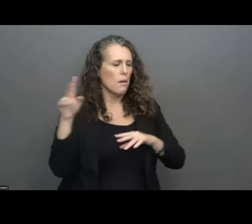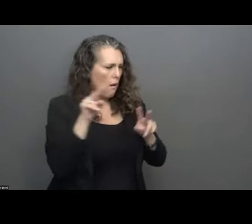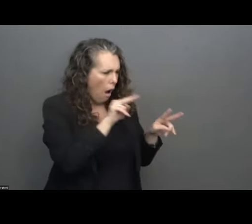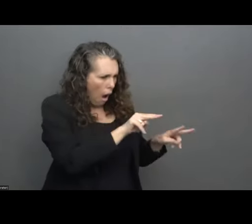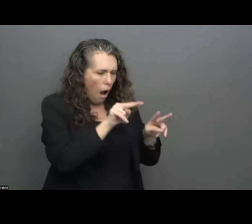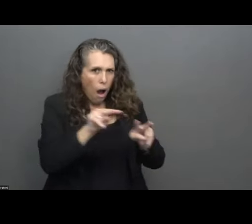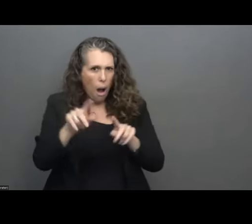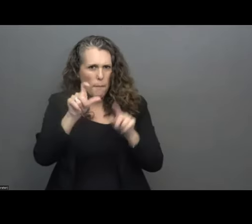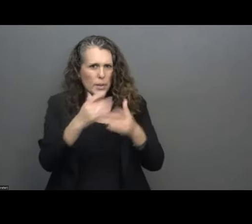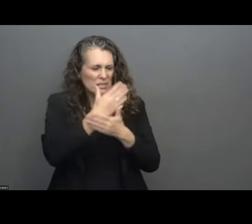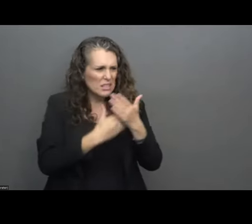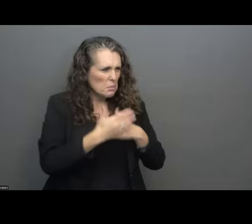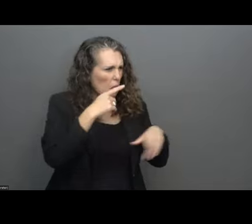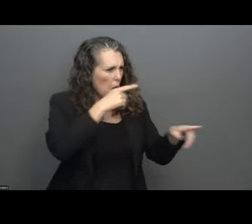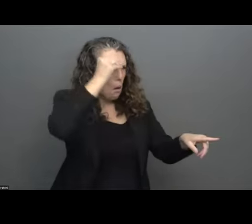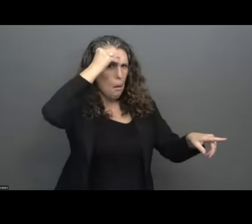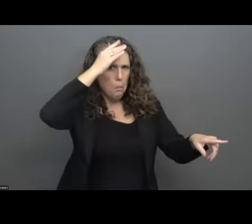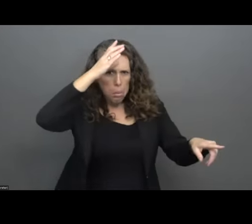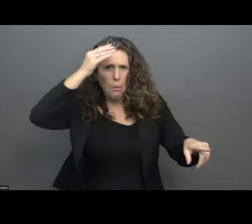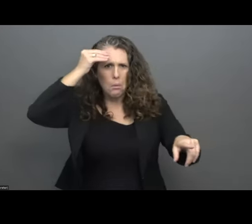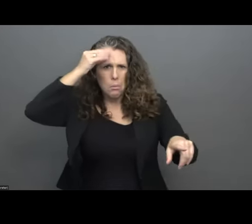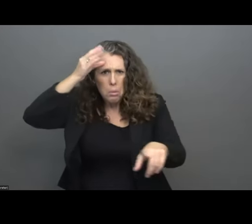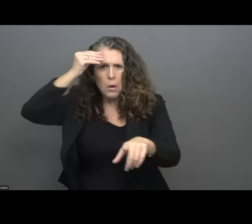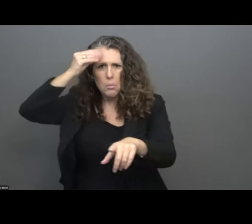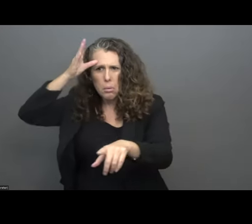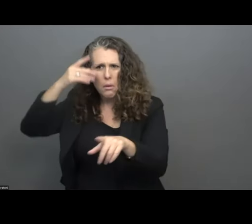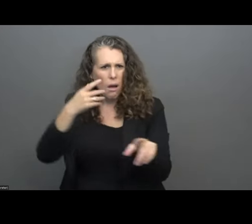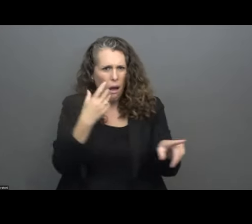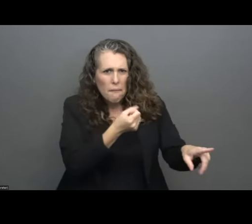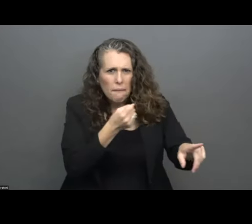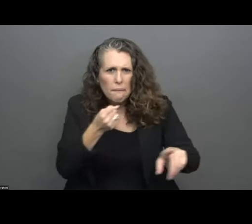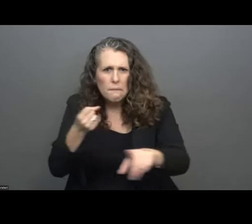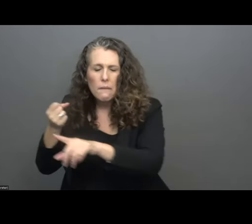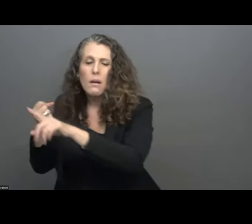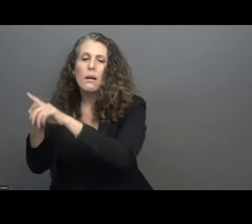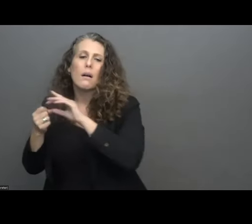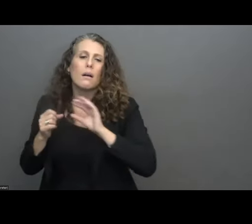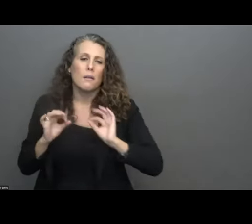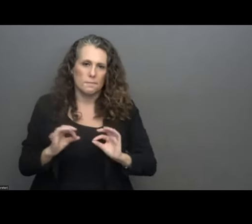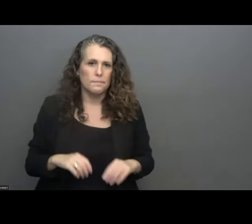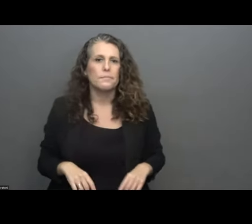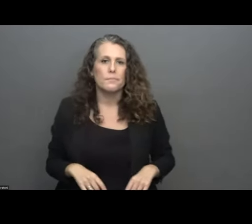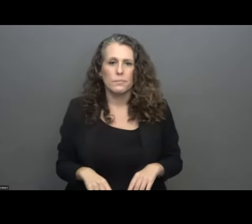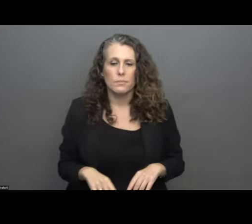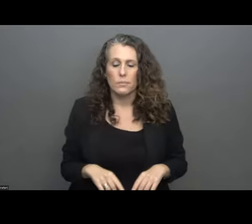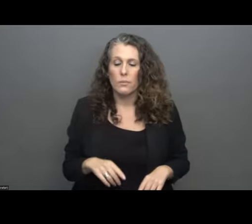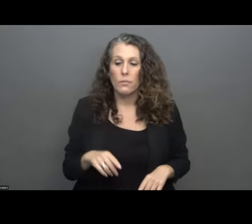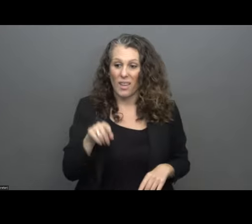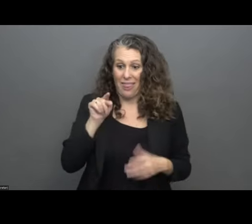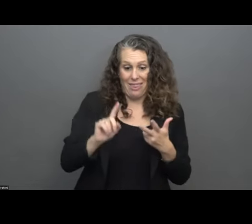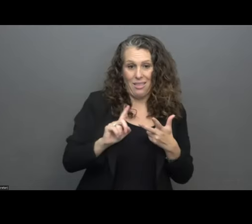disabilities have in this basically lies within our man, our objectives key objective which